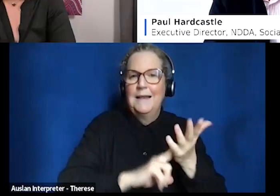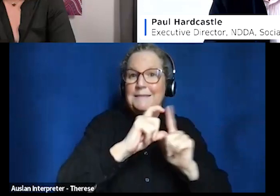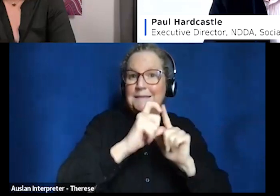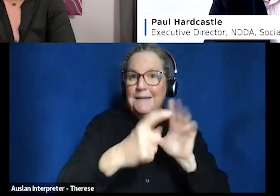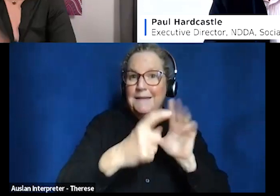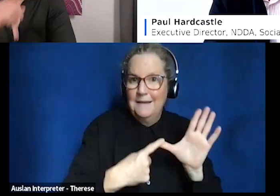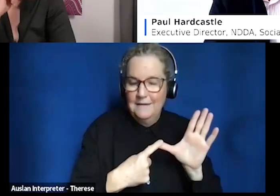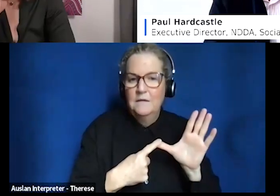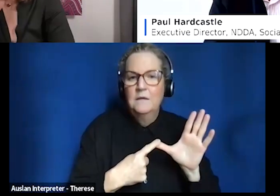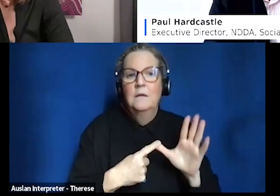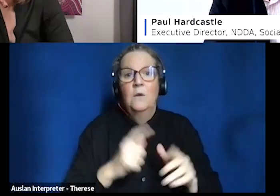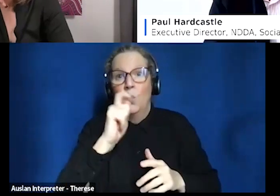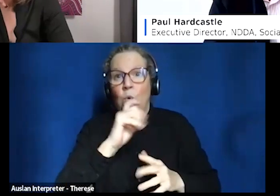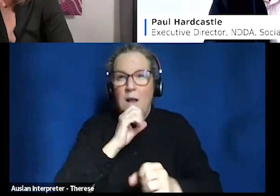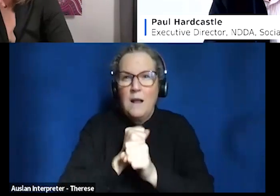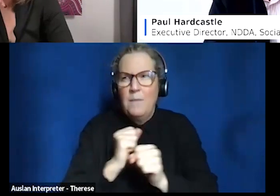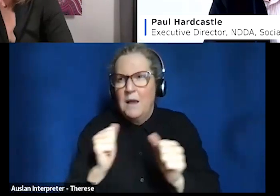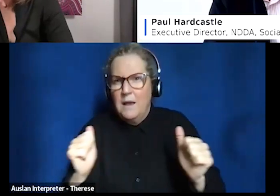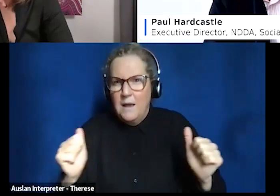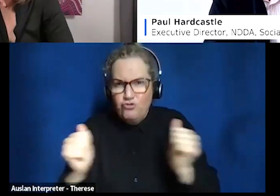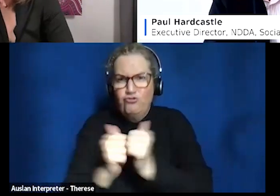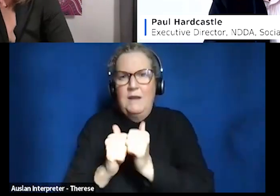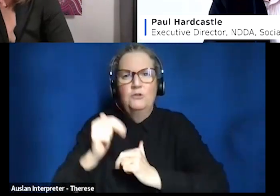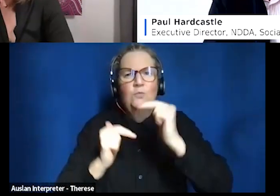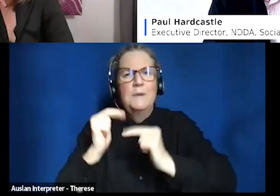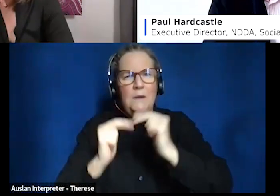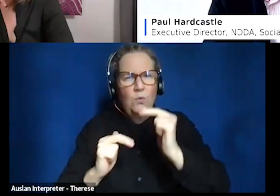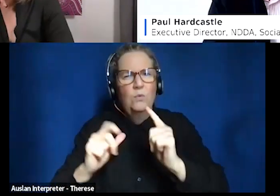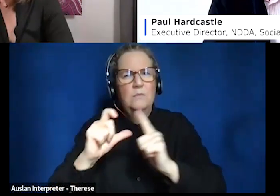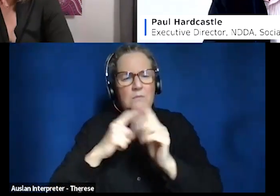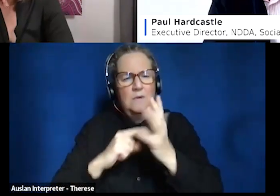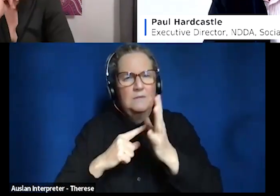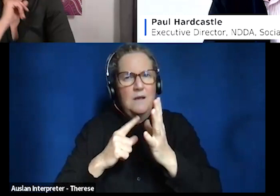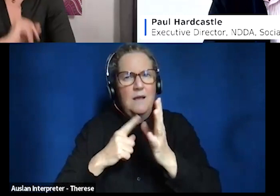where governments are agreeing to build this disability data asset, and the Department of Social